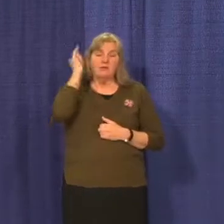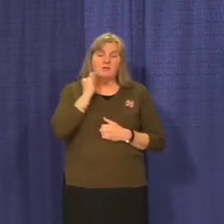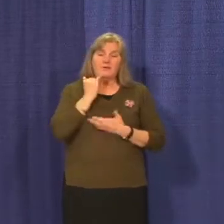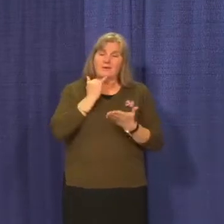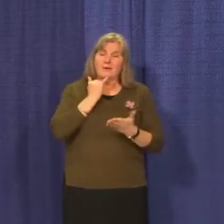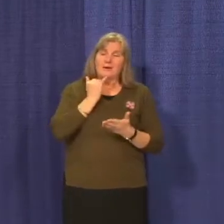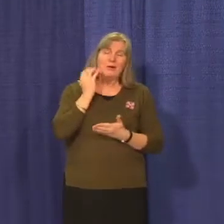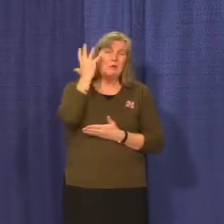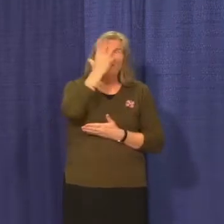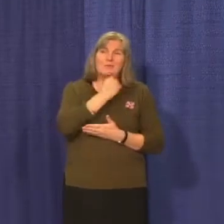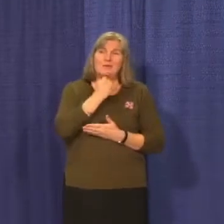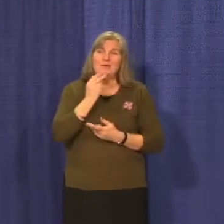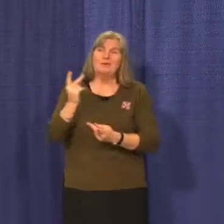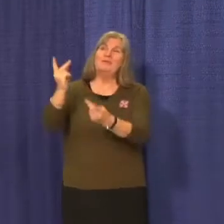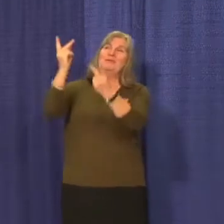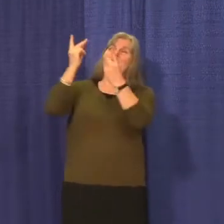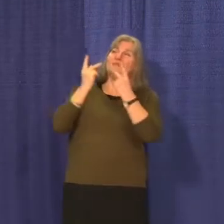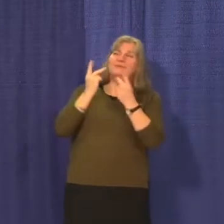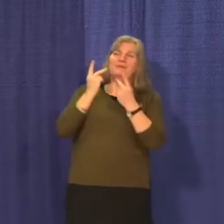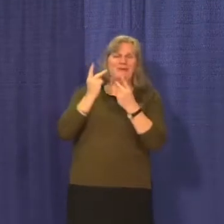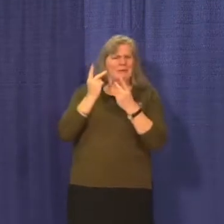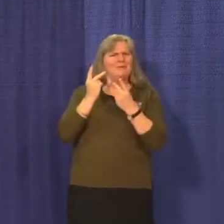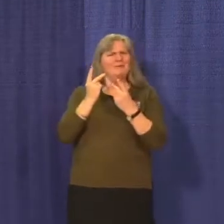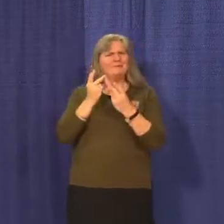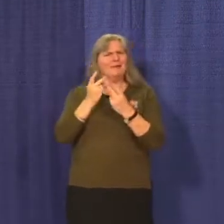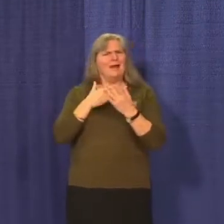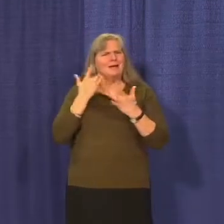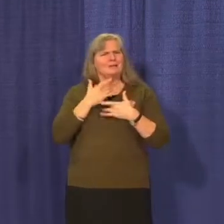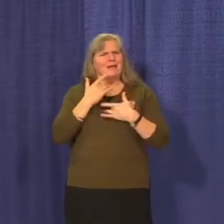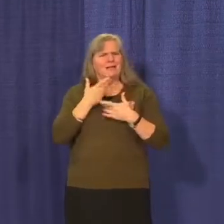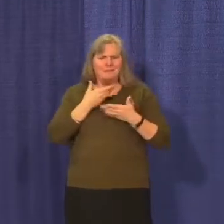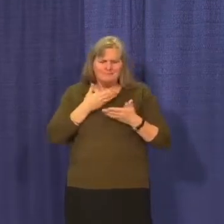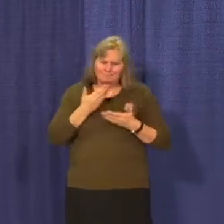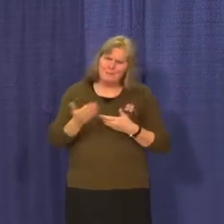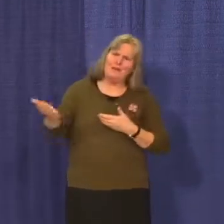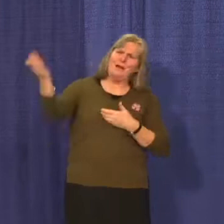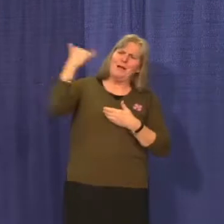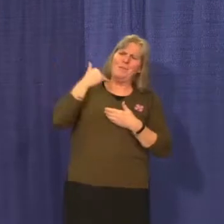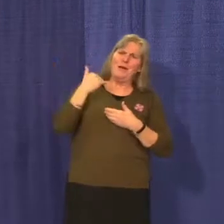Yukon is a beautiful destination, and we look forward to welcoming visitors again when